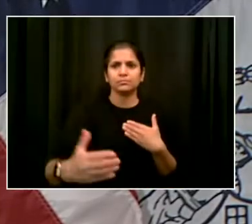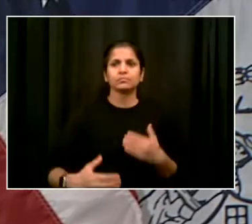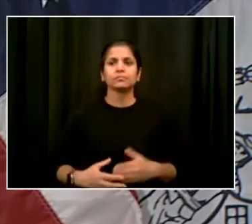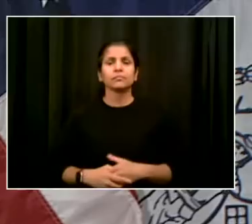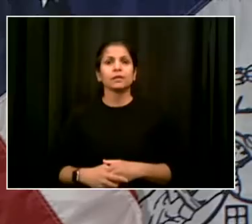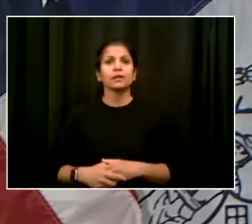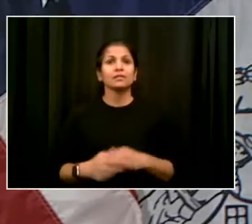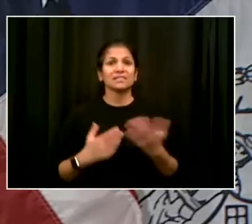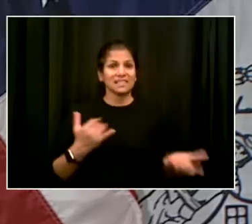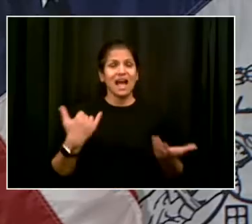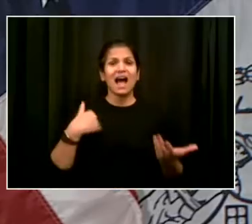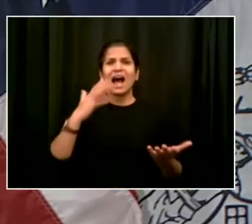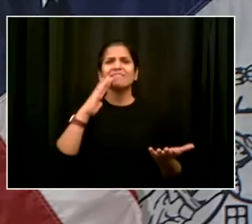MONTHS SO THEY KNOW, JUST HOW